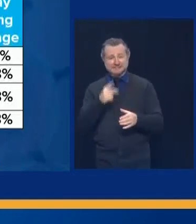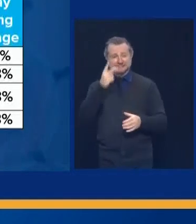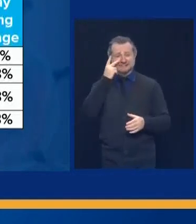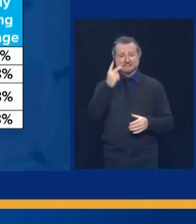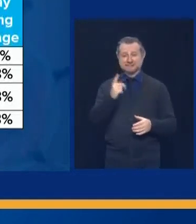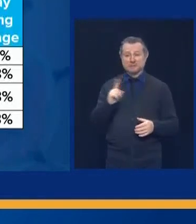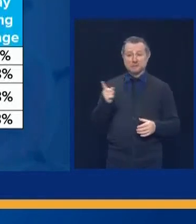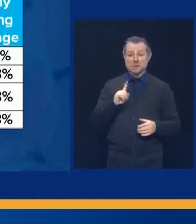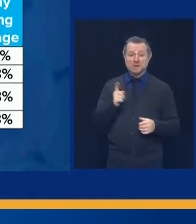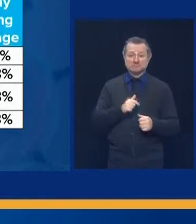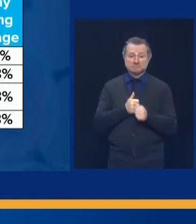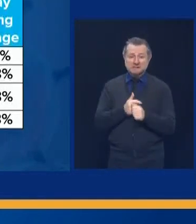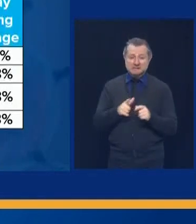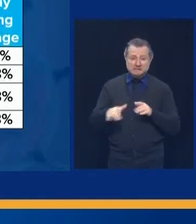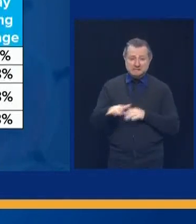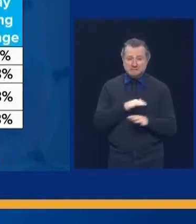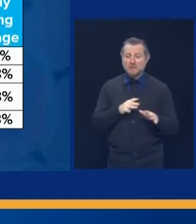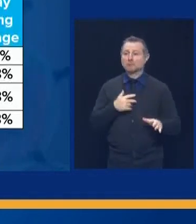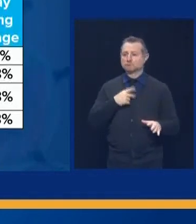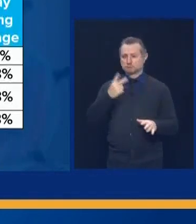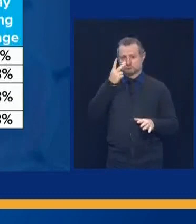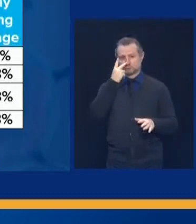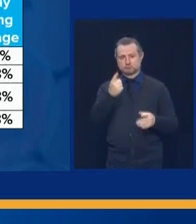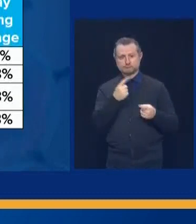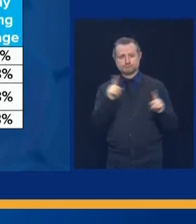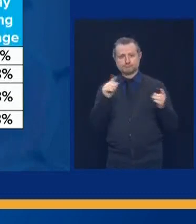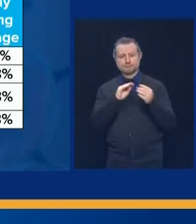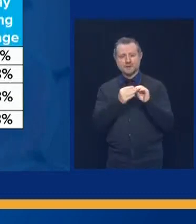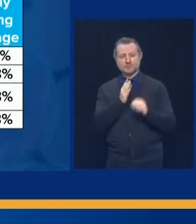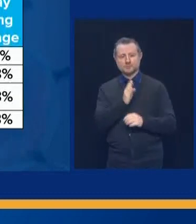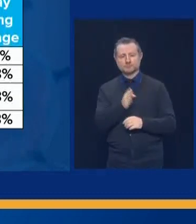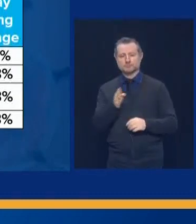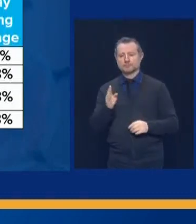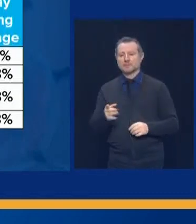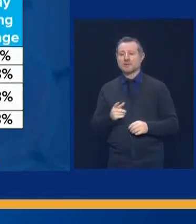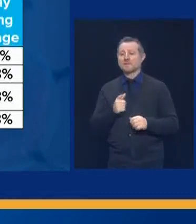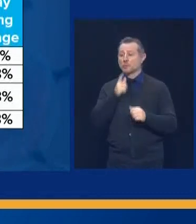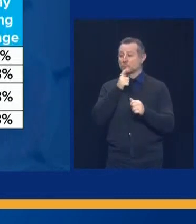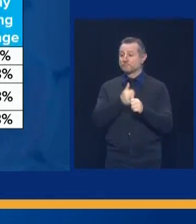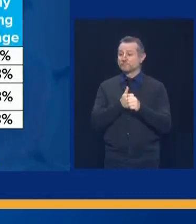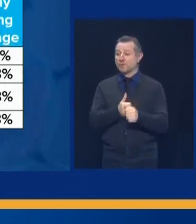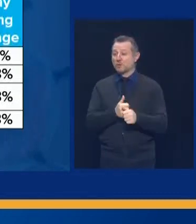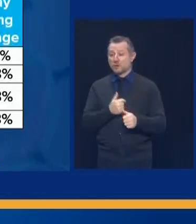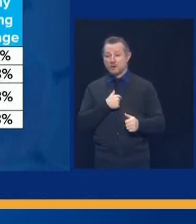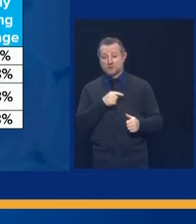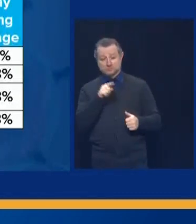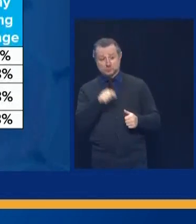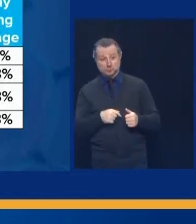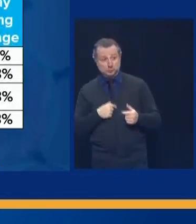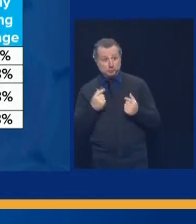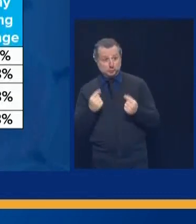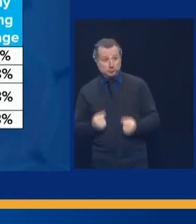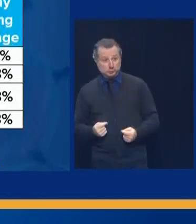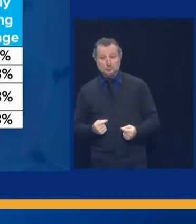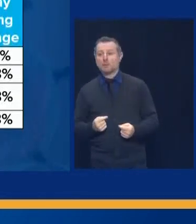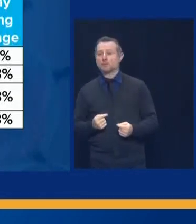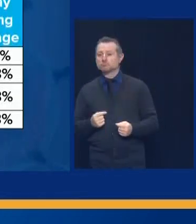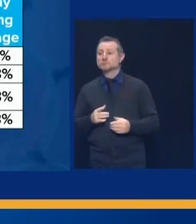HERE ARE THE MICROCLUSTERS. YOU SEE THAT THE COMPLIANCE, ENFORCEMENT, IT WORKS.